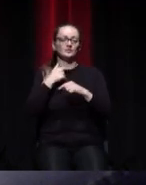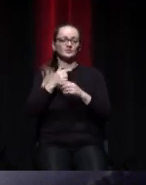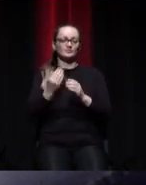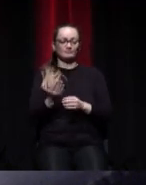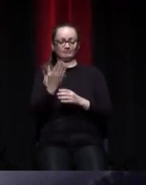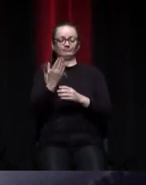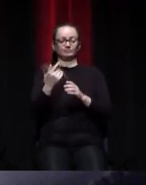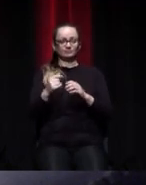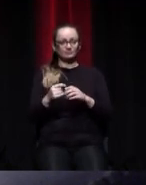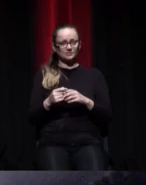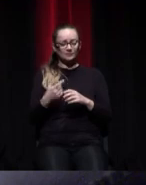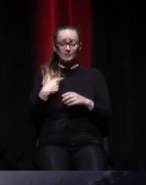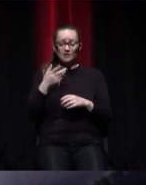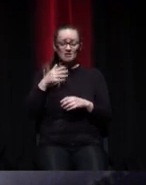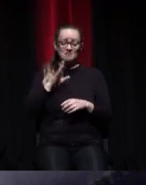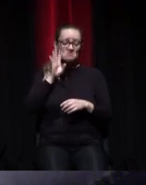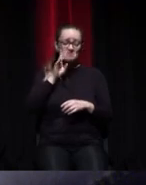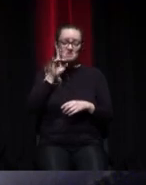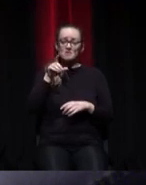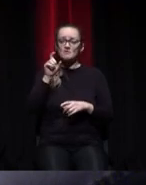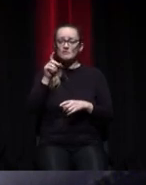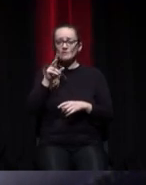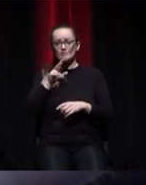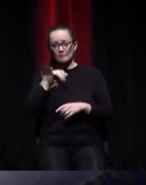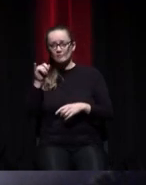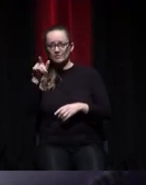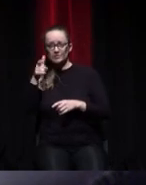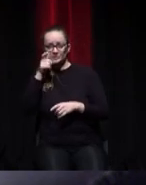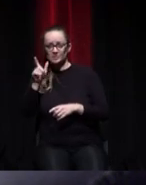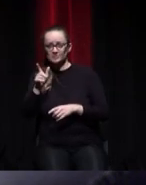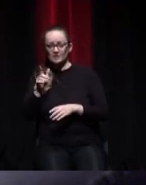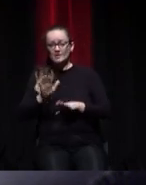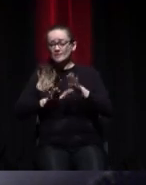You say: "Cool, that's what I wanted to watch." No, that's not what you wanted to watch.